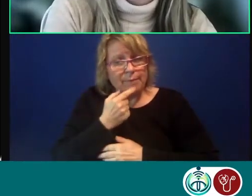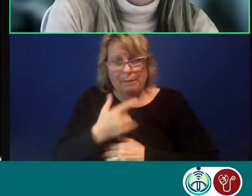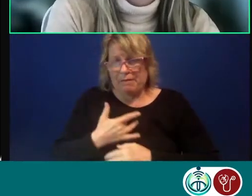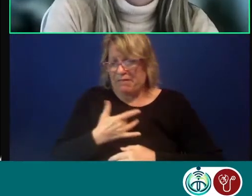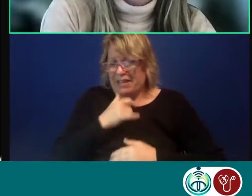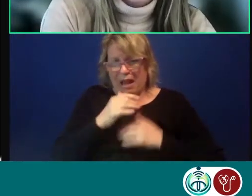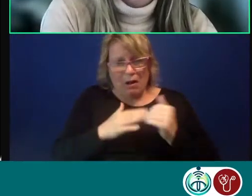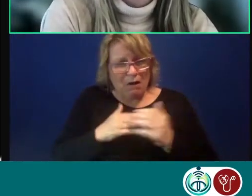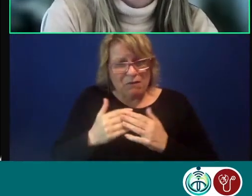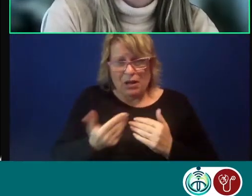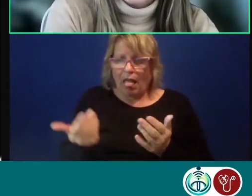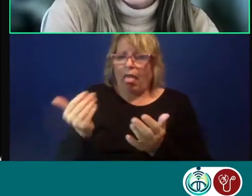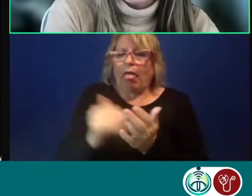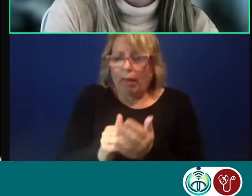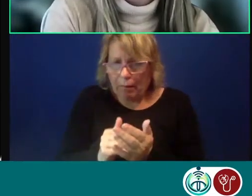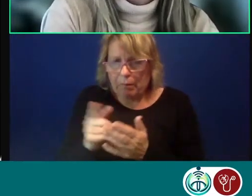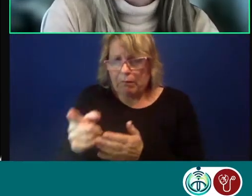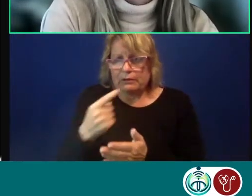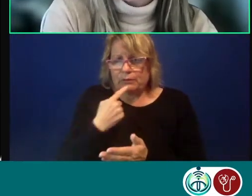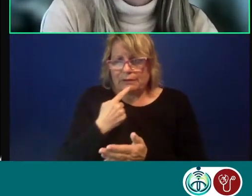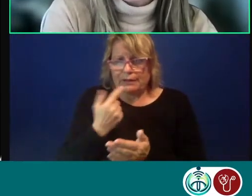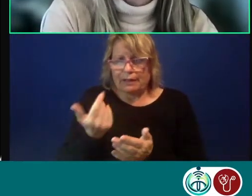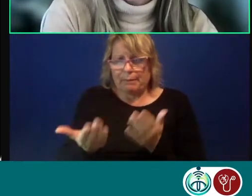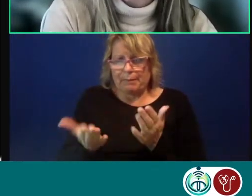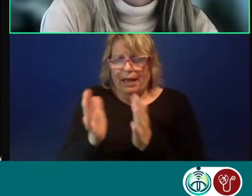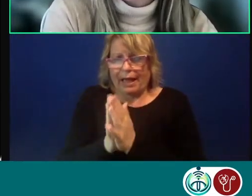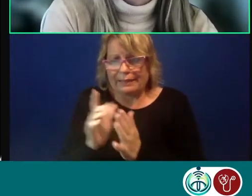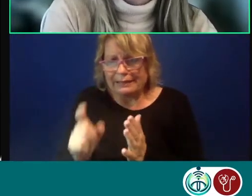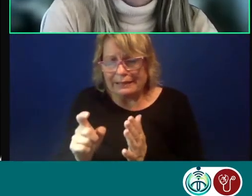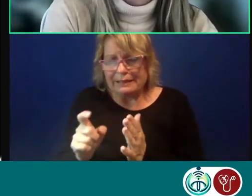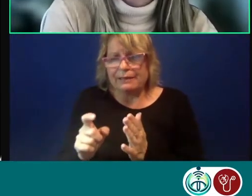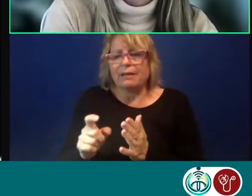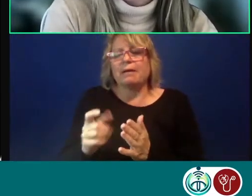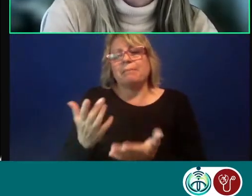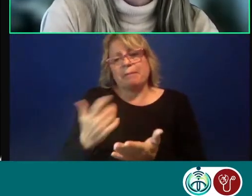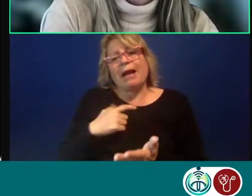you to repeat what you've said, but I might have needed you to repeat what you have said.